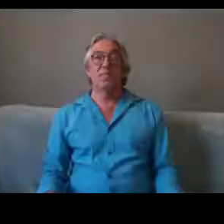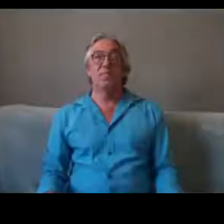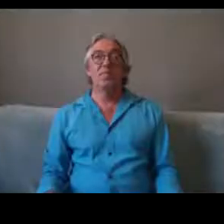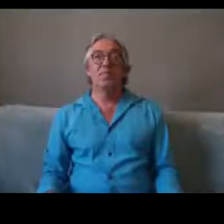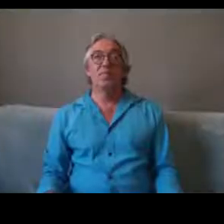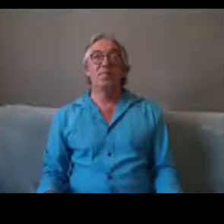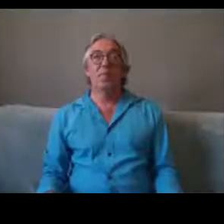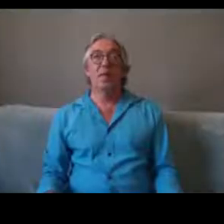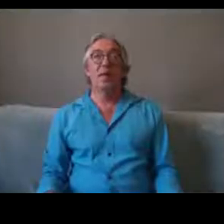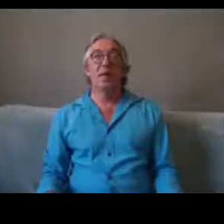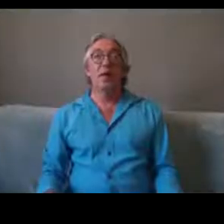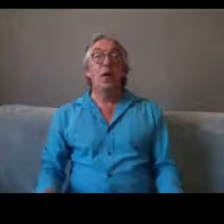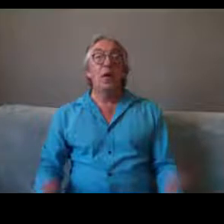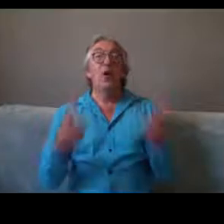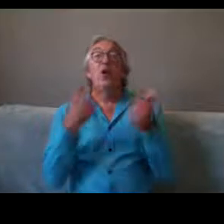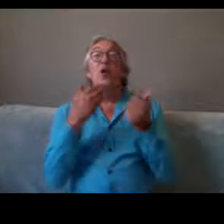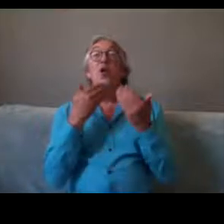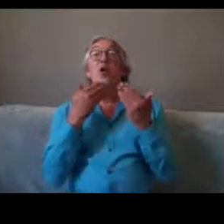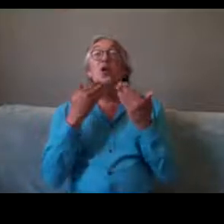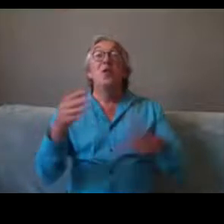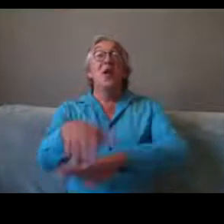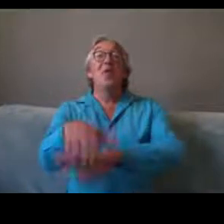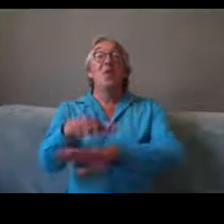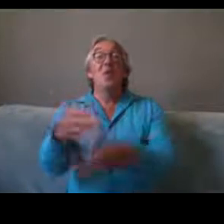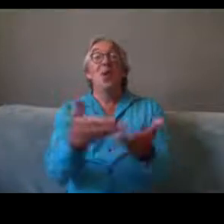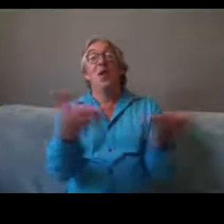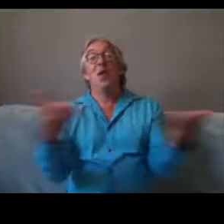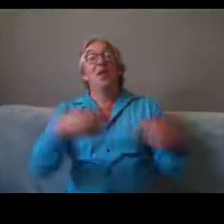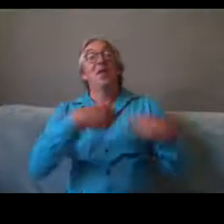Good afternoon to everyone. Thank you very much for coming